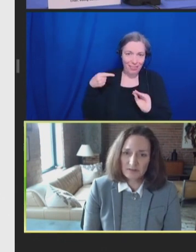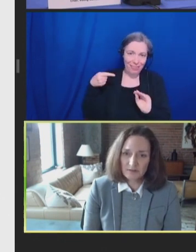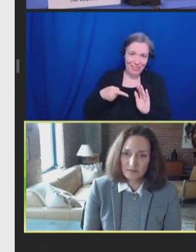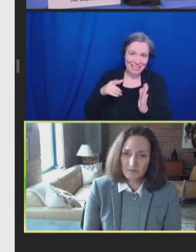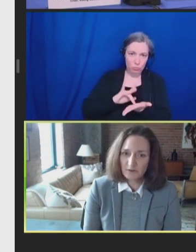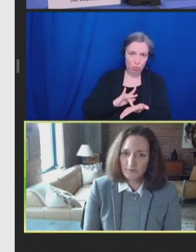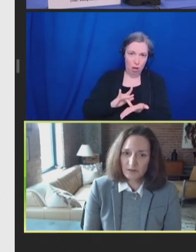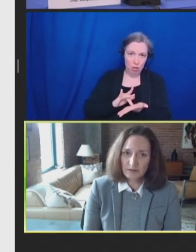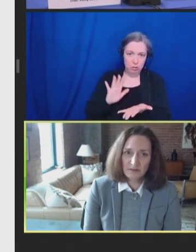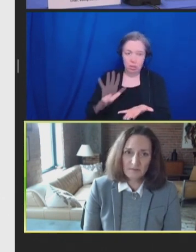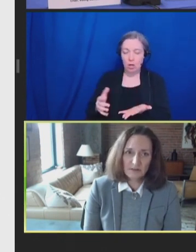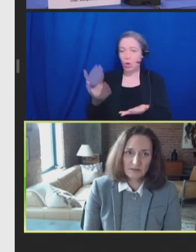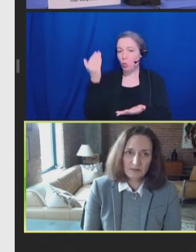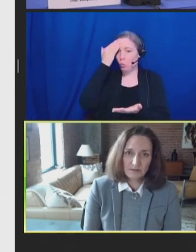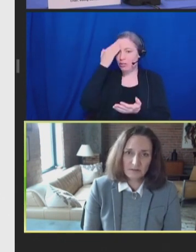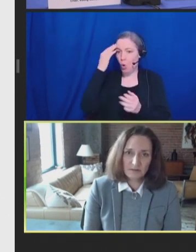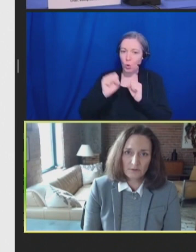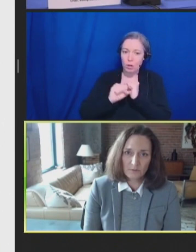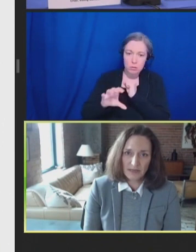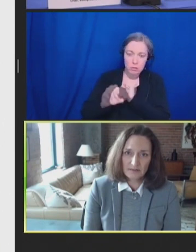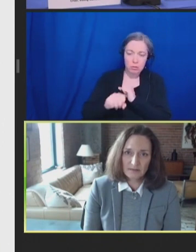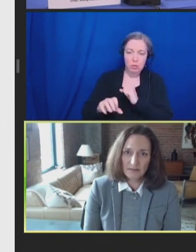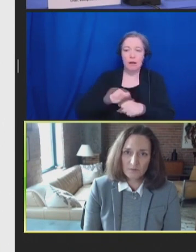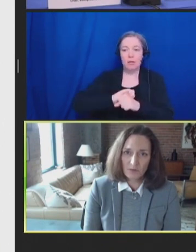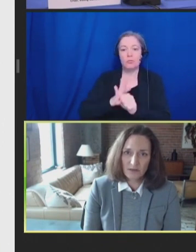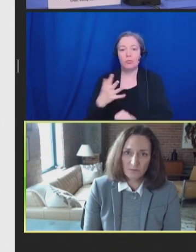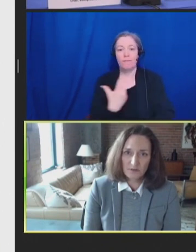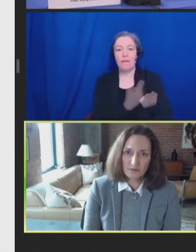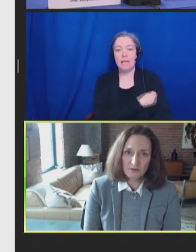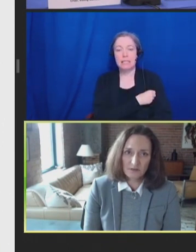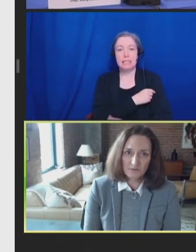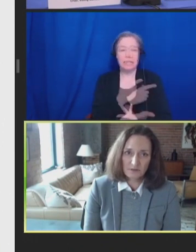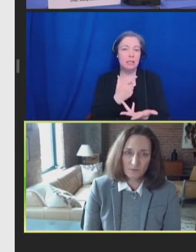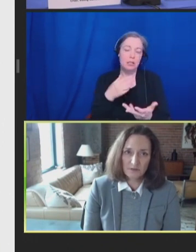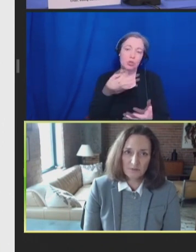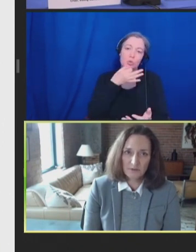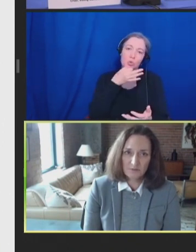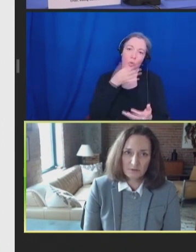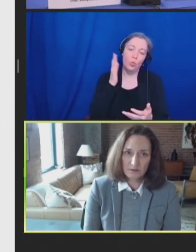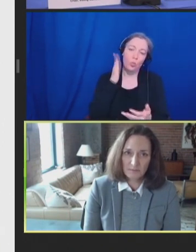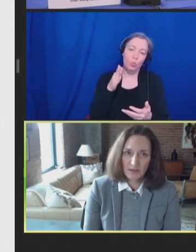commercialization of the COVID-19 vaccine is on the horizon as well, which is a shift in workflows